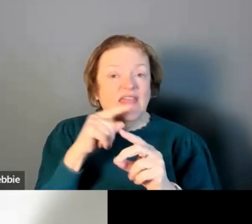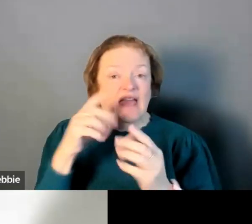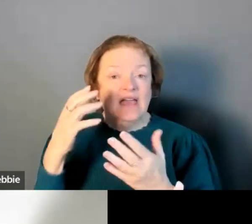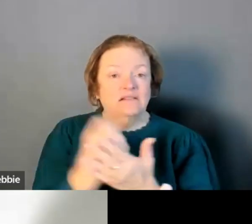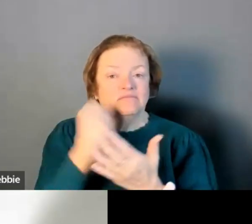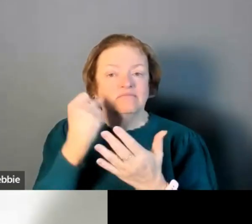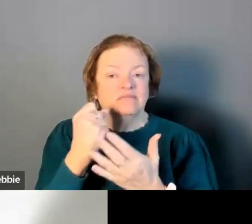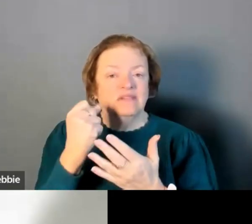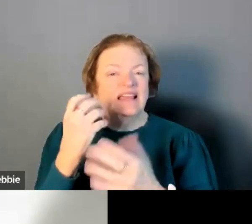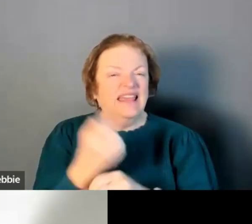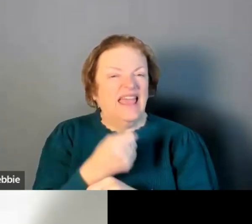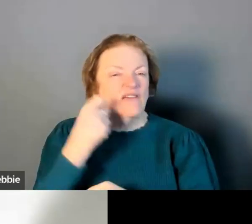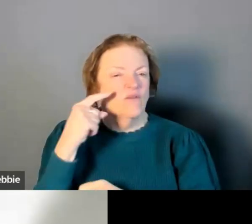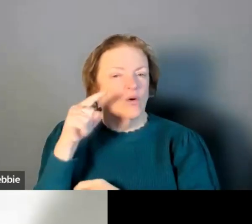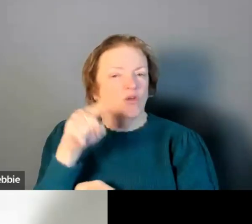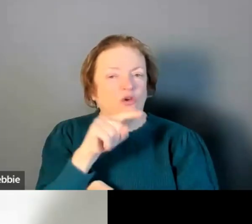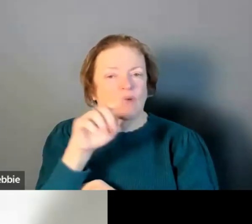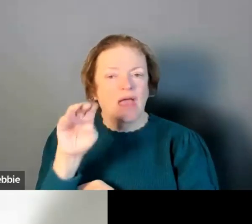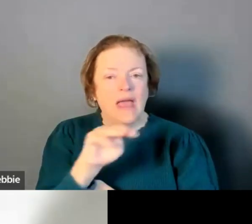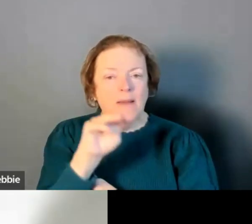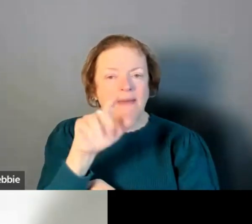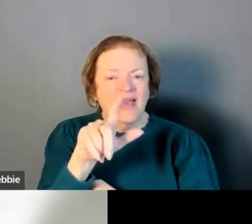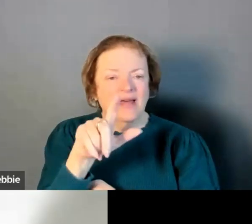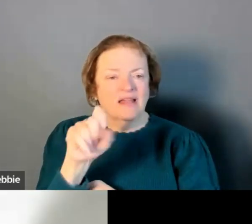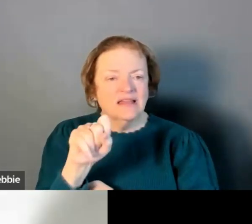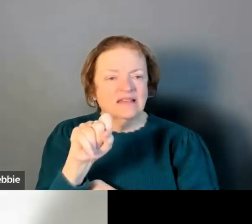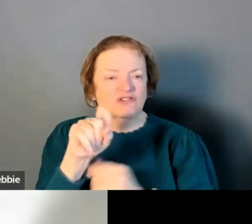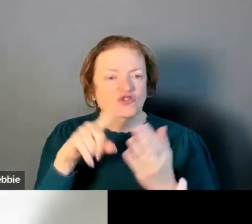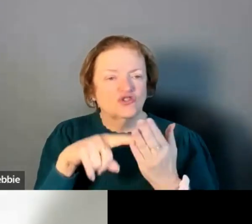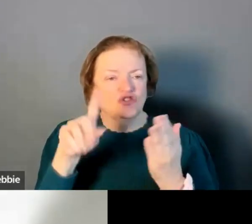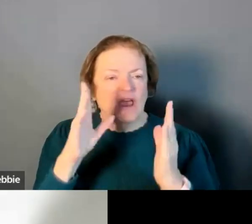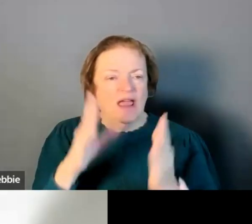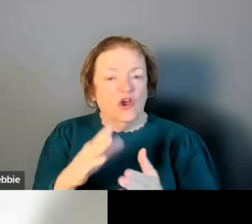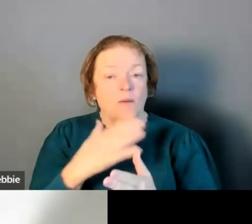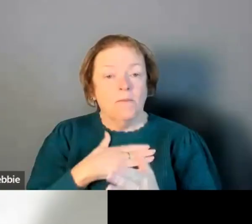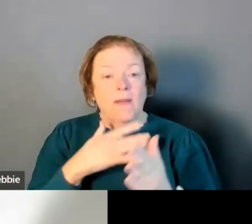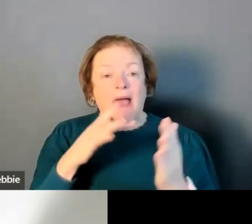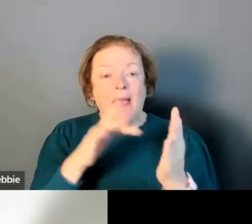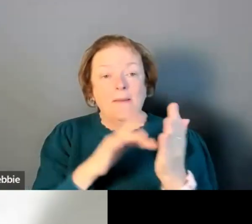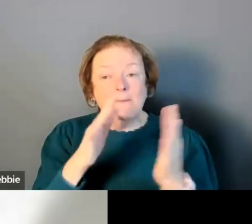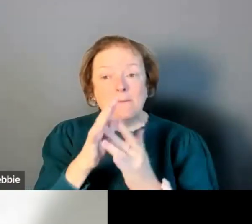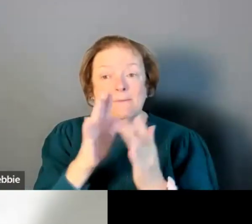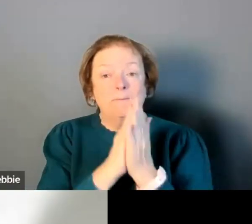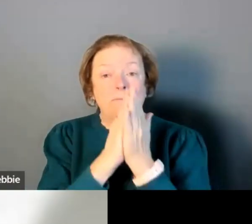It is called an MLx checker. It is, like, my Bible of FM. I do not like